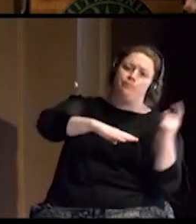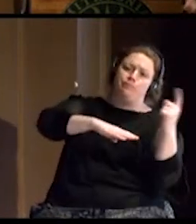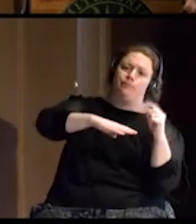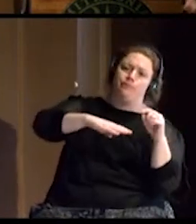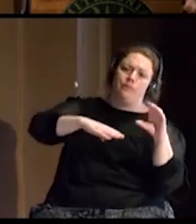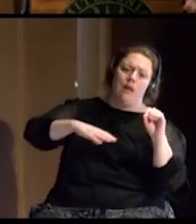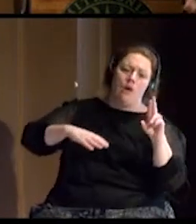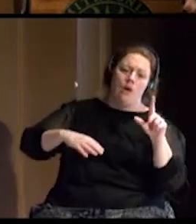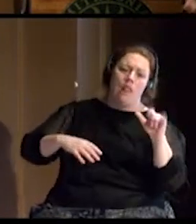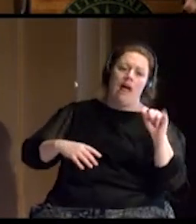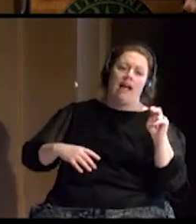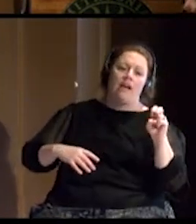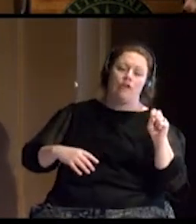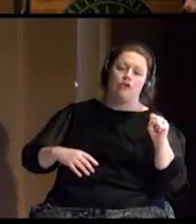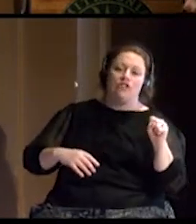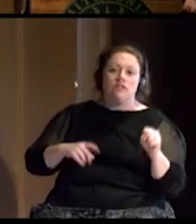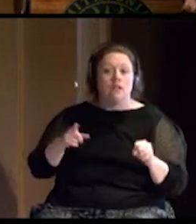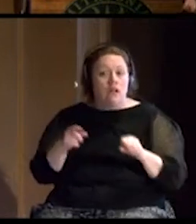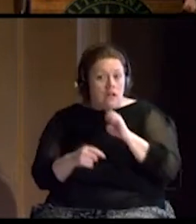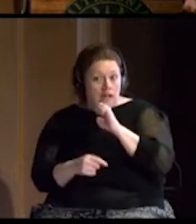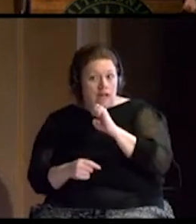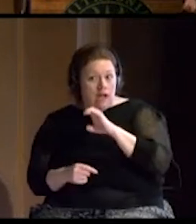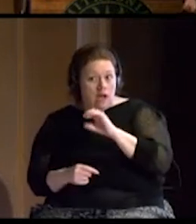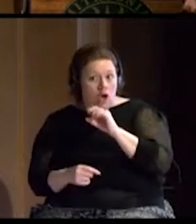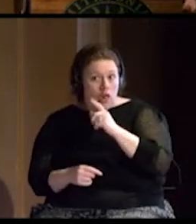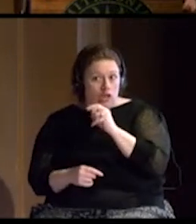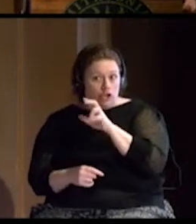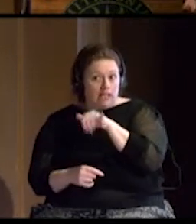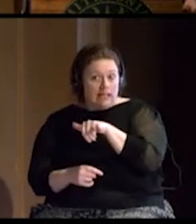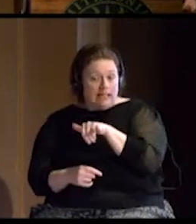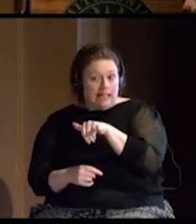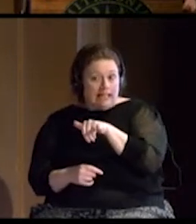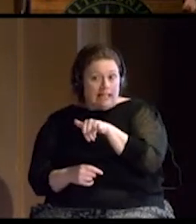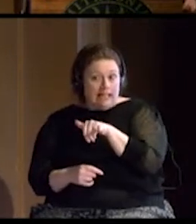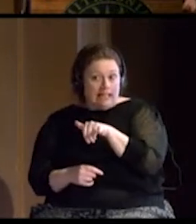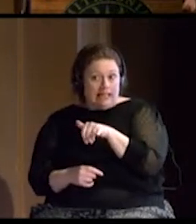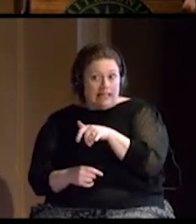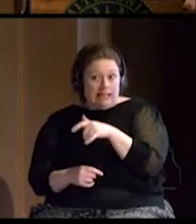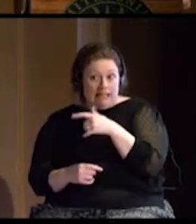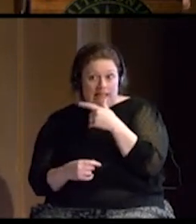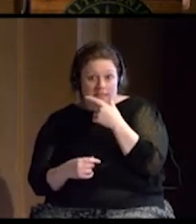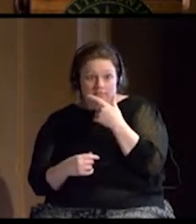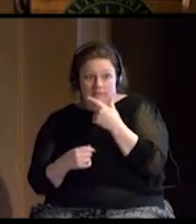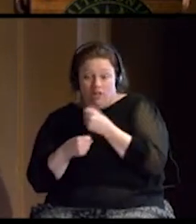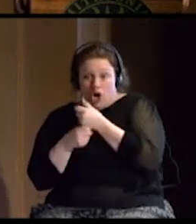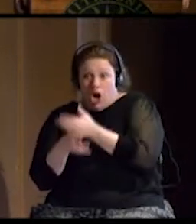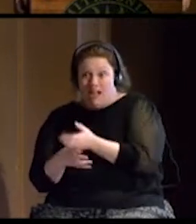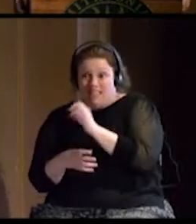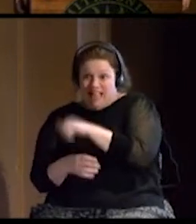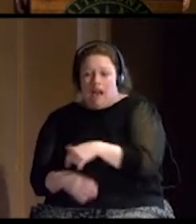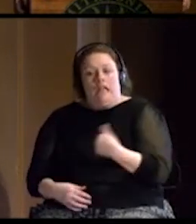[Audience Member] Are those ecologically driven or is there something else driving variation? I really don't know, I really don't know.